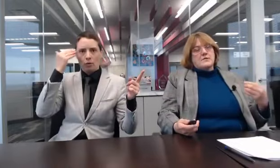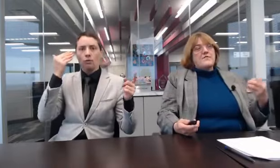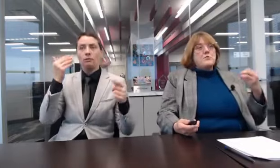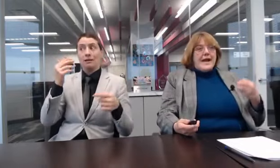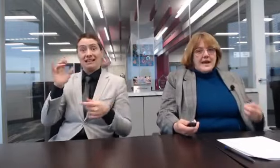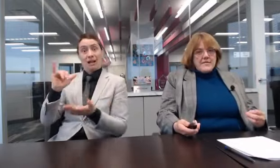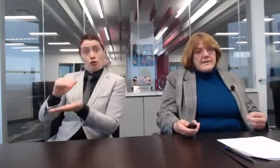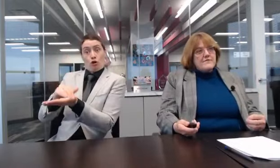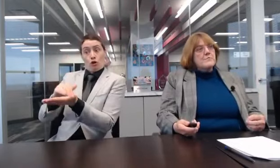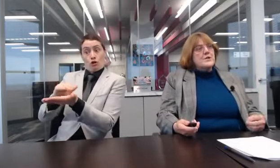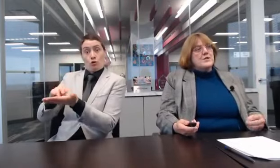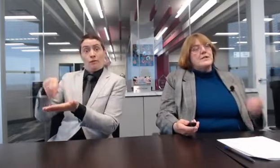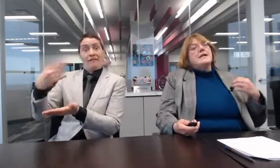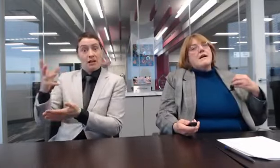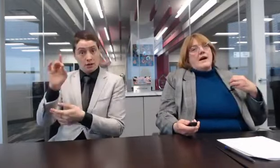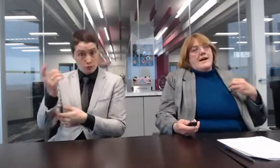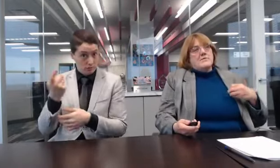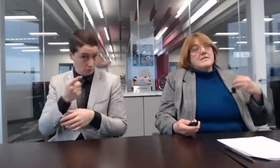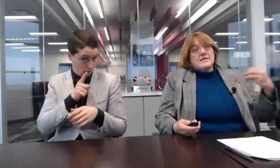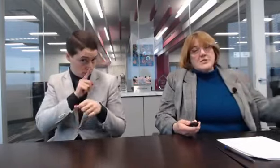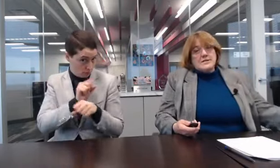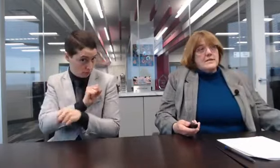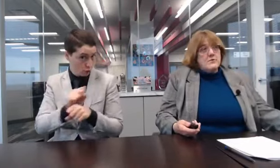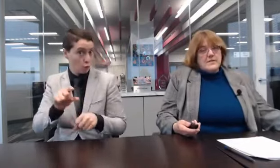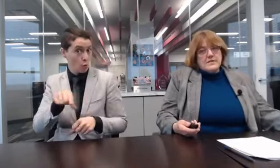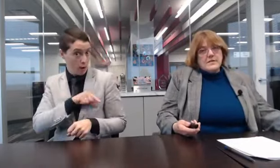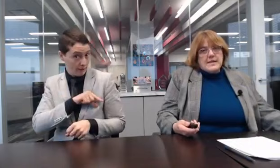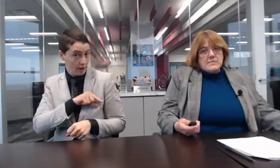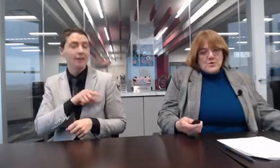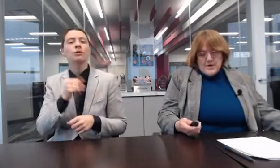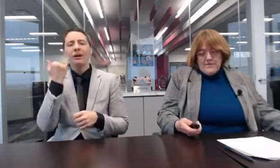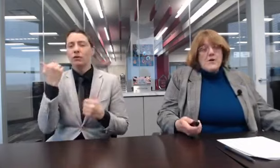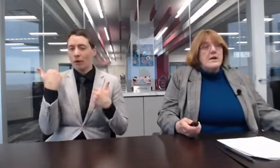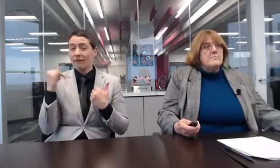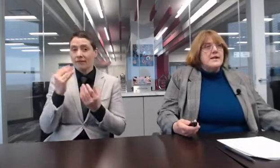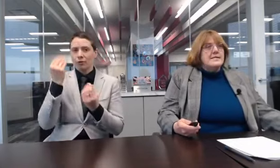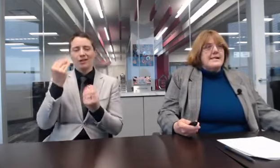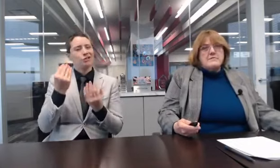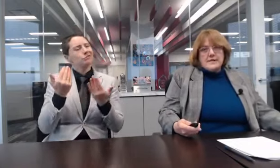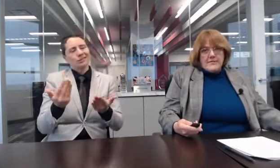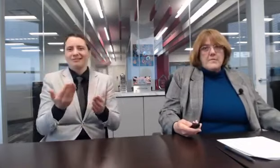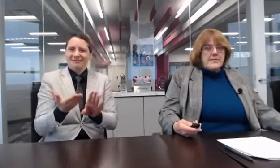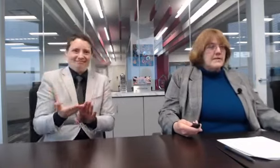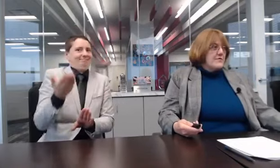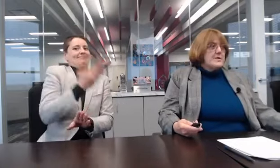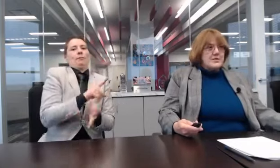So if you have that information, I would suggest that you give it to the County Board up front because that would give them the information